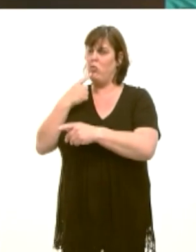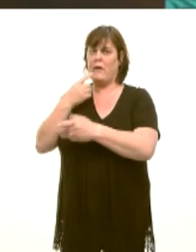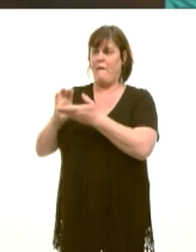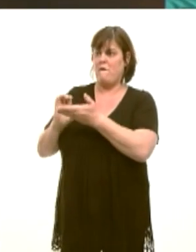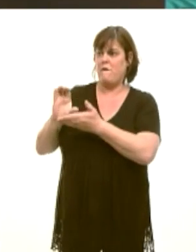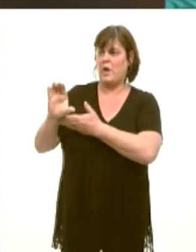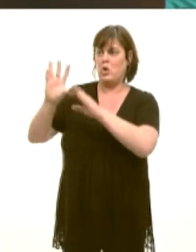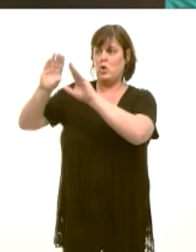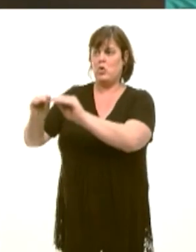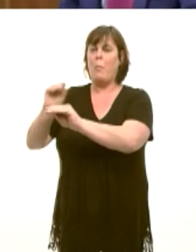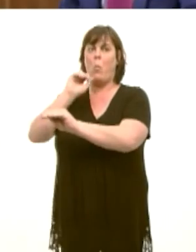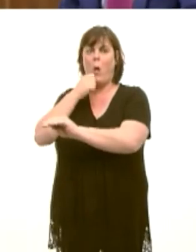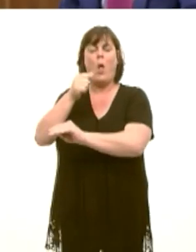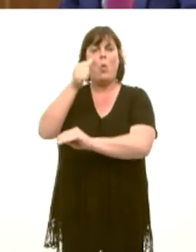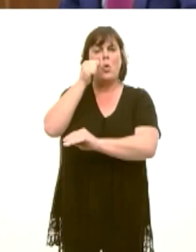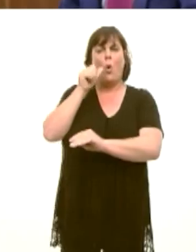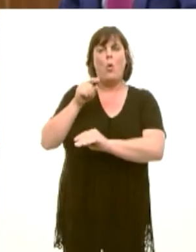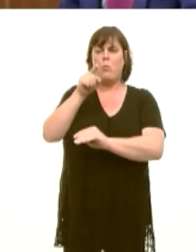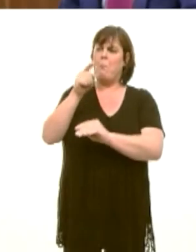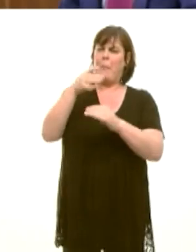and, you know, itís something heís raised many, many times in this Chamber and now we